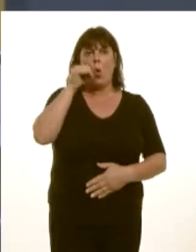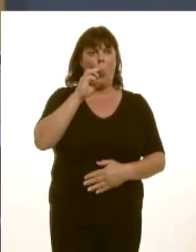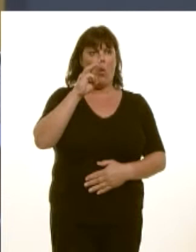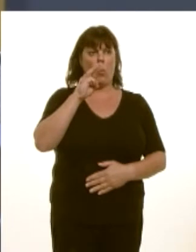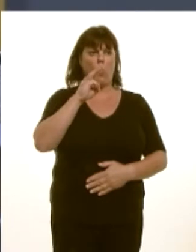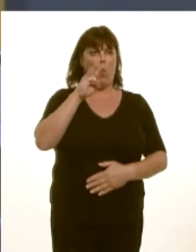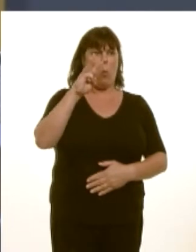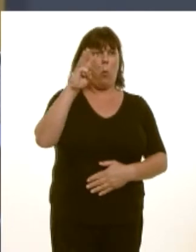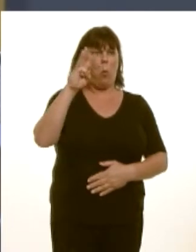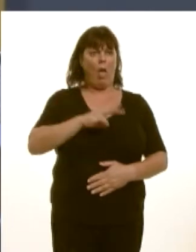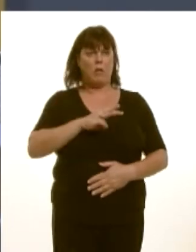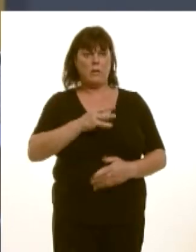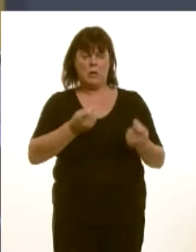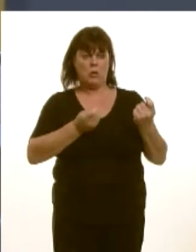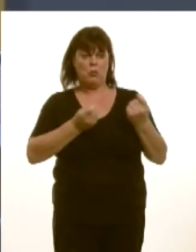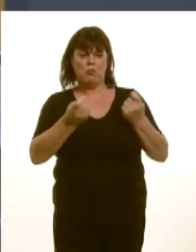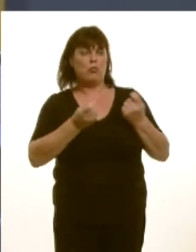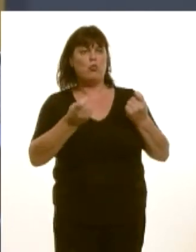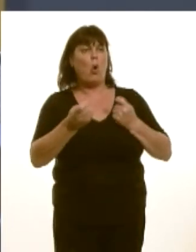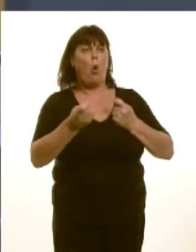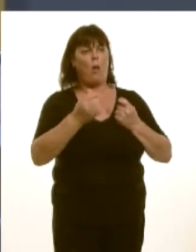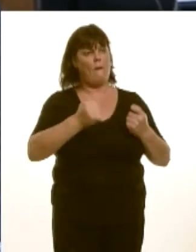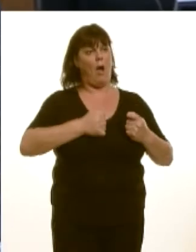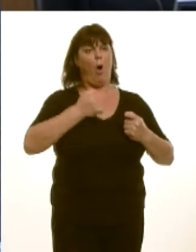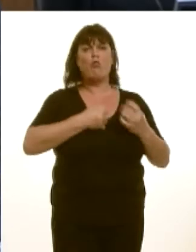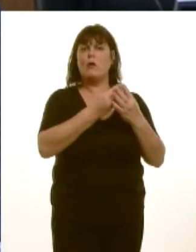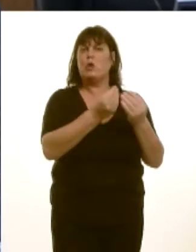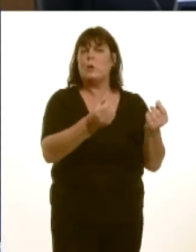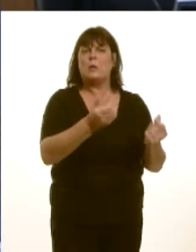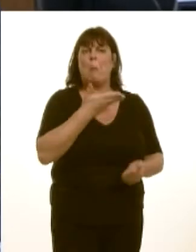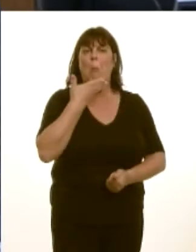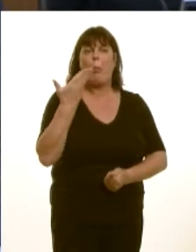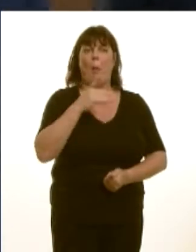its own natural resources, and I thank you for your previous answer on that point.